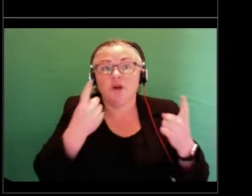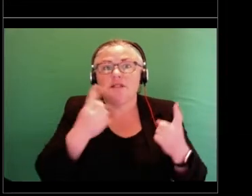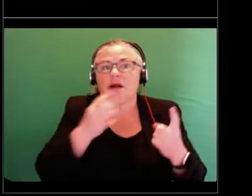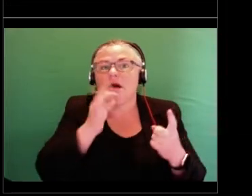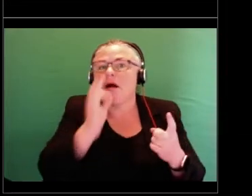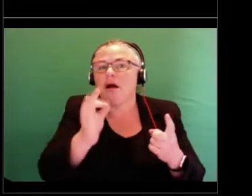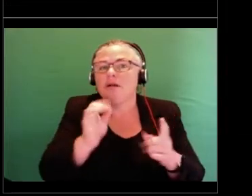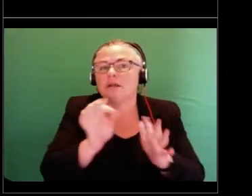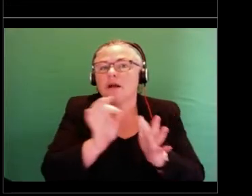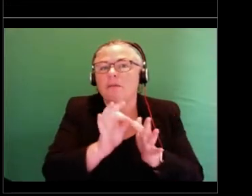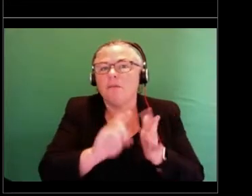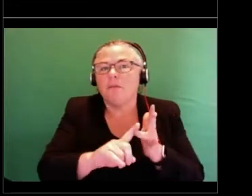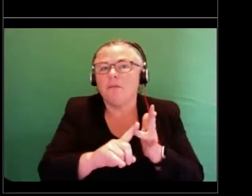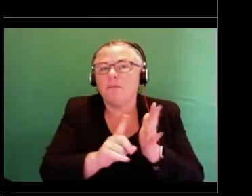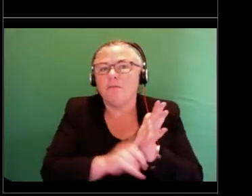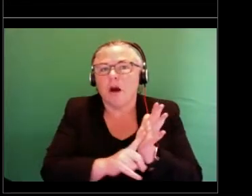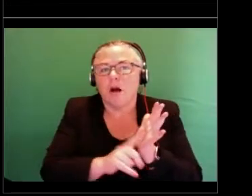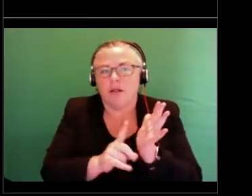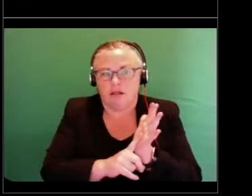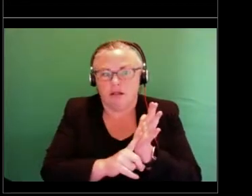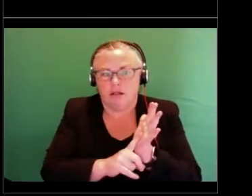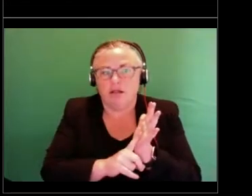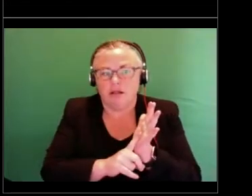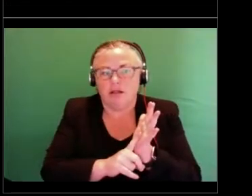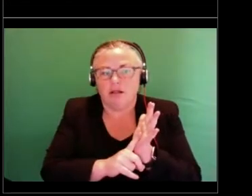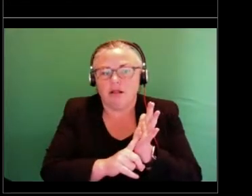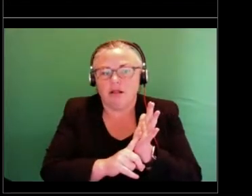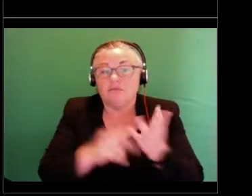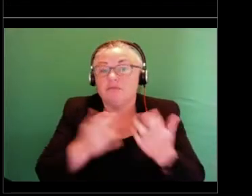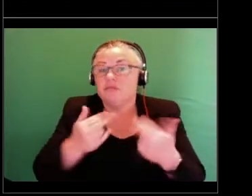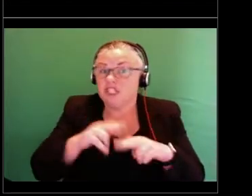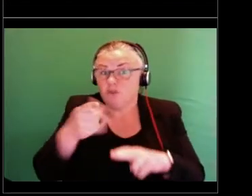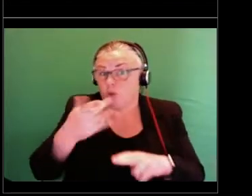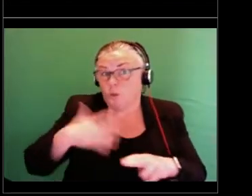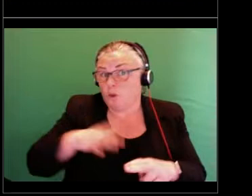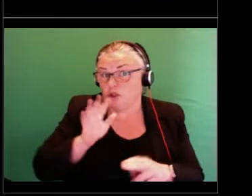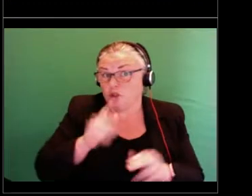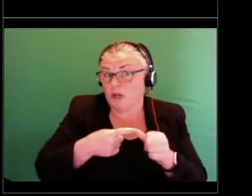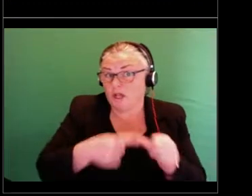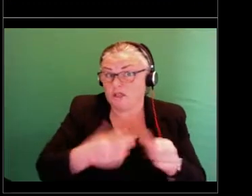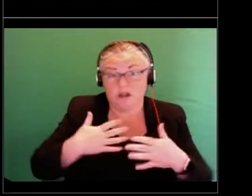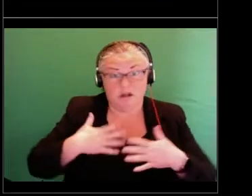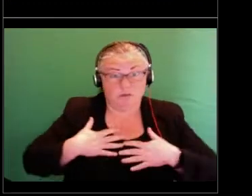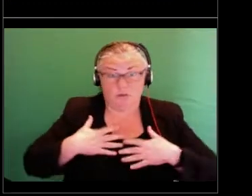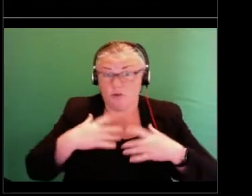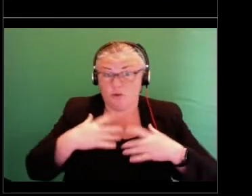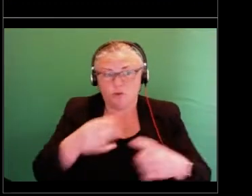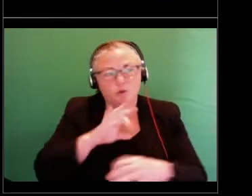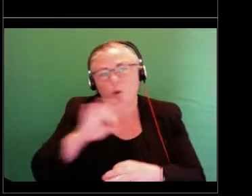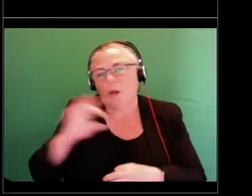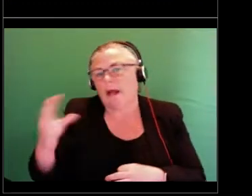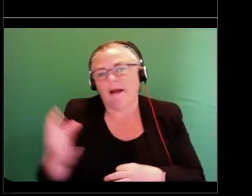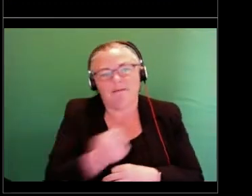It is optional if you wish to answer or not. It's your choice. (Note from captioner: Putting up poll, so captioning screen not visible) The last question before I hand you over to your presenter.